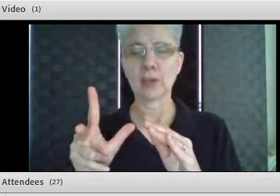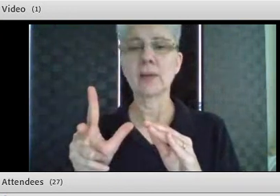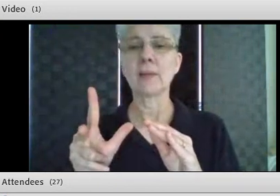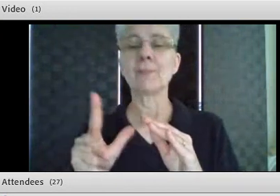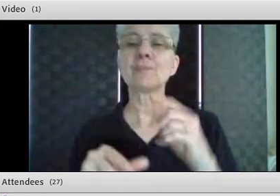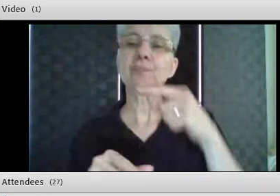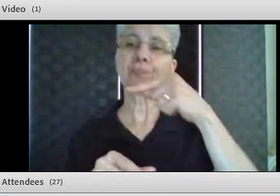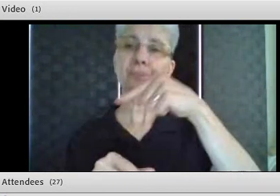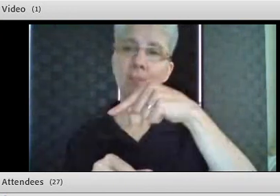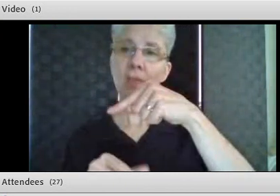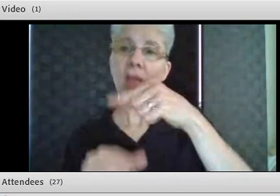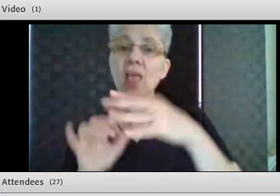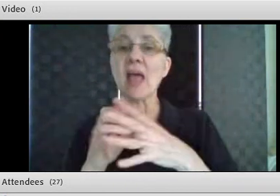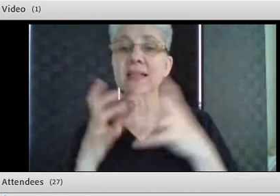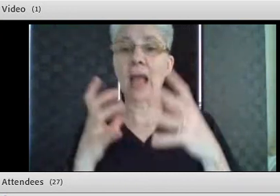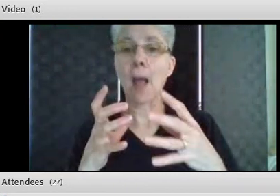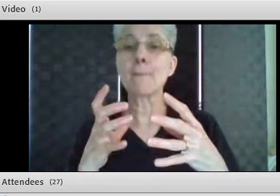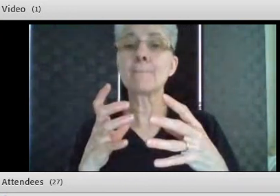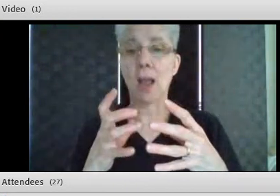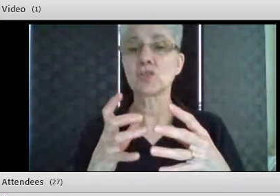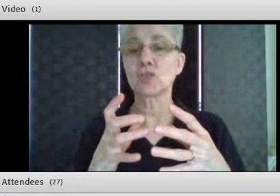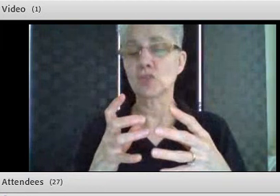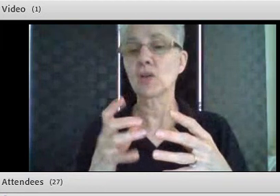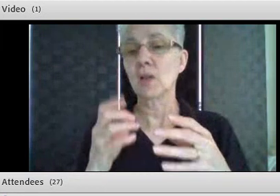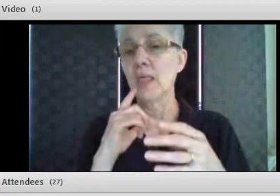But the top two between the E and the G in the picture,